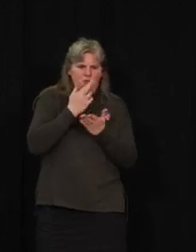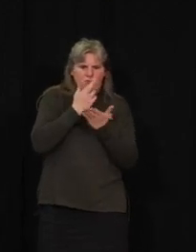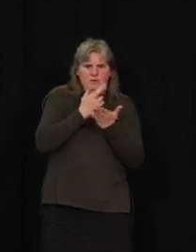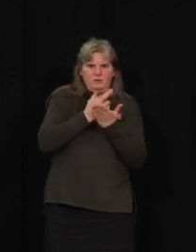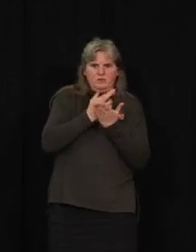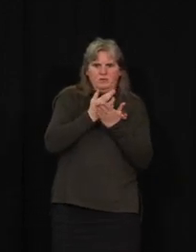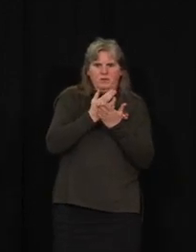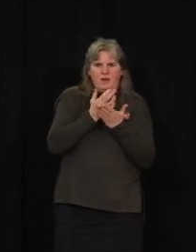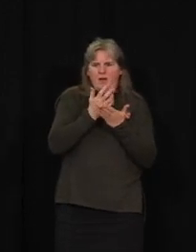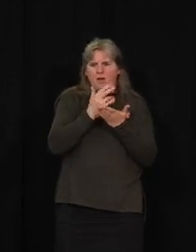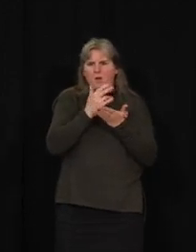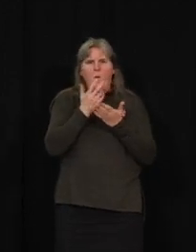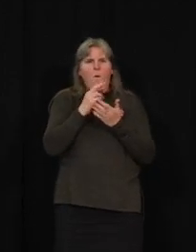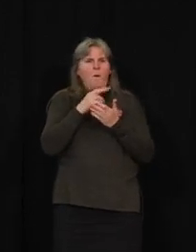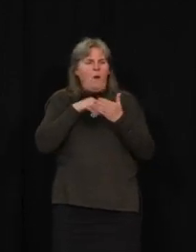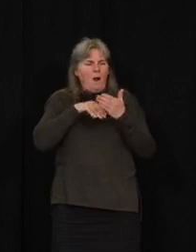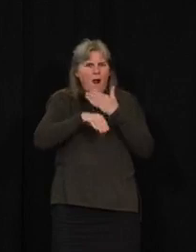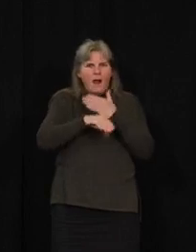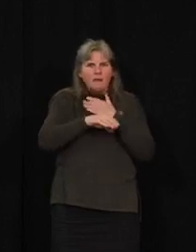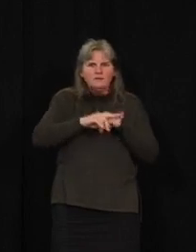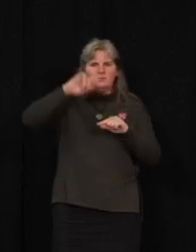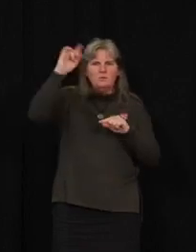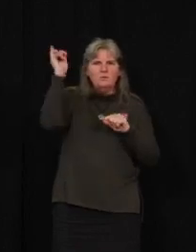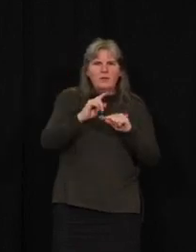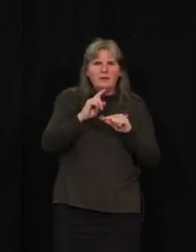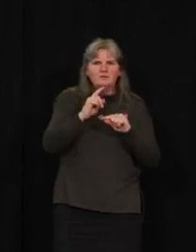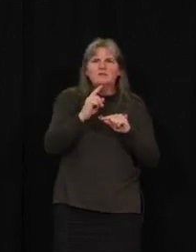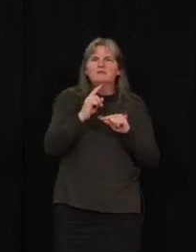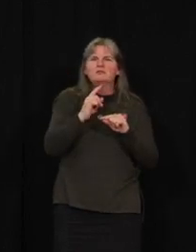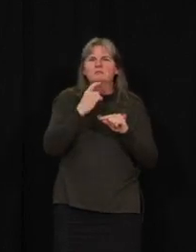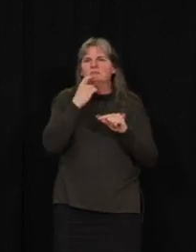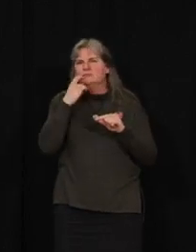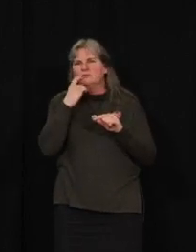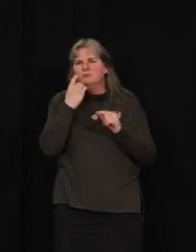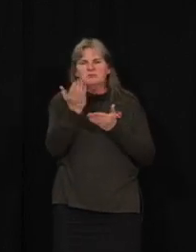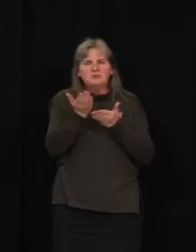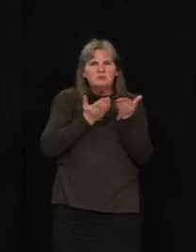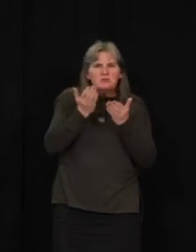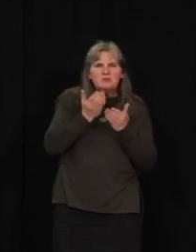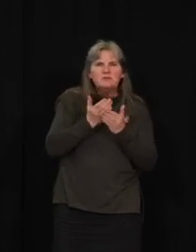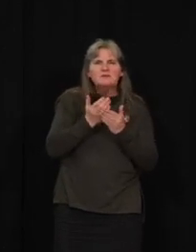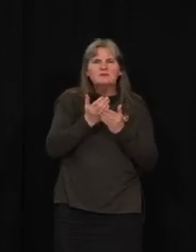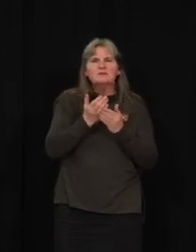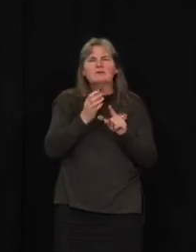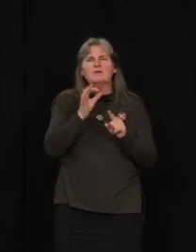harm reduction services, access to fentanyl checking, access to